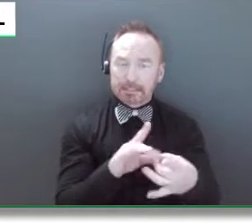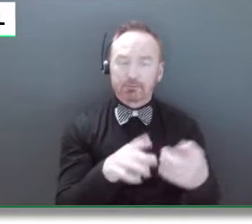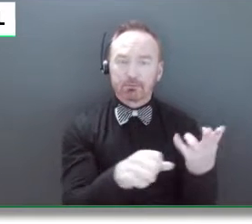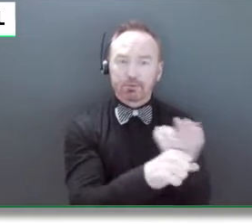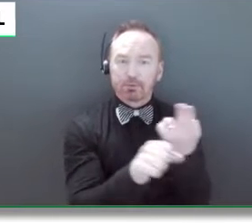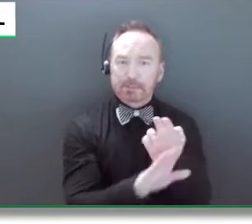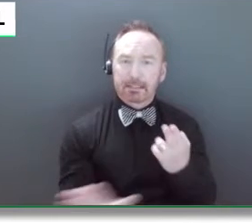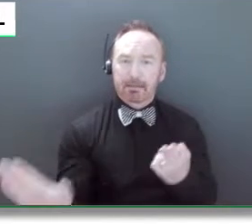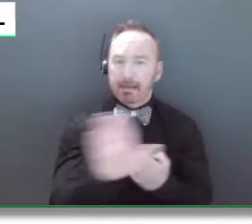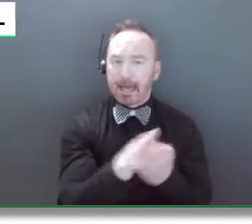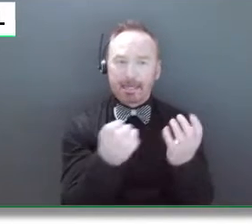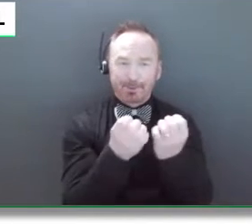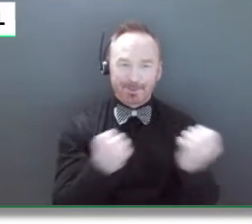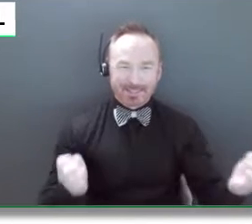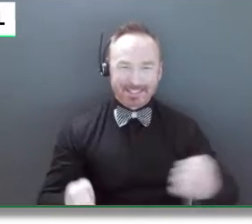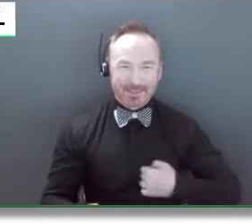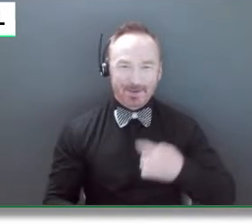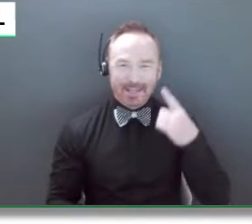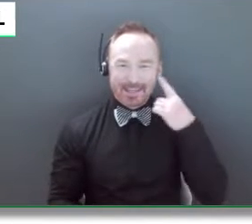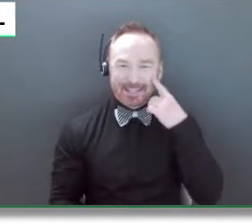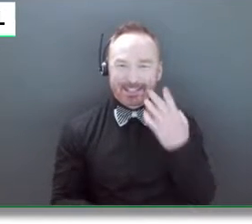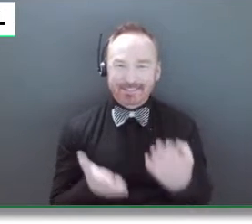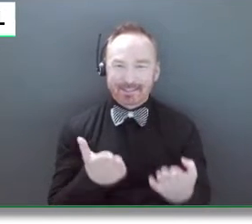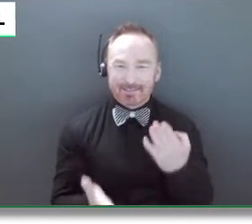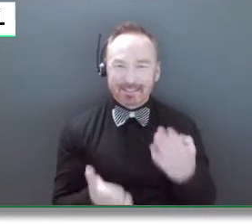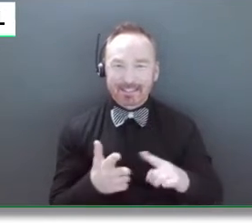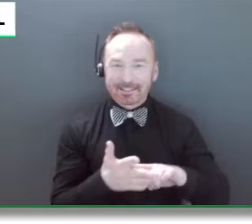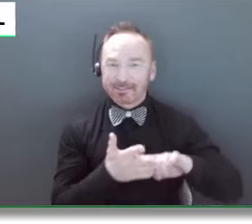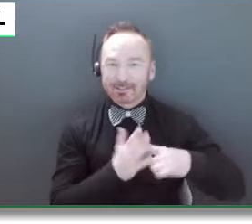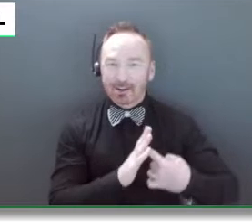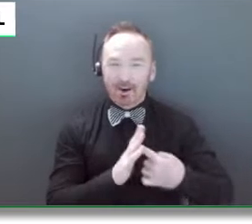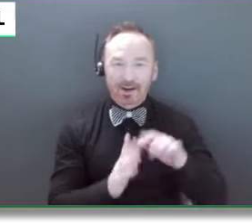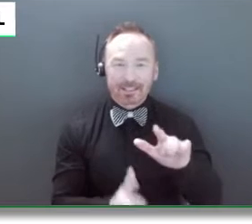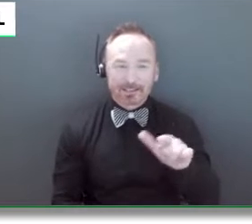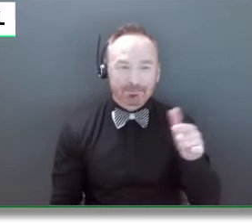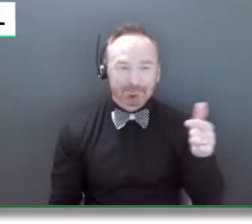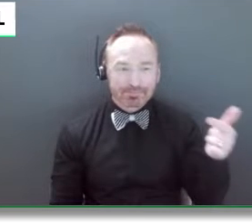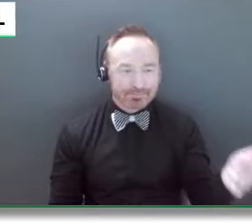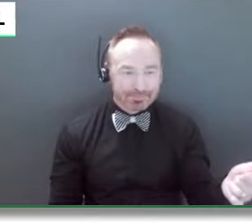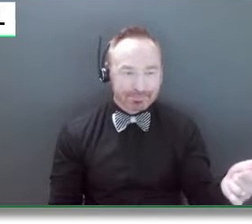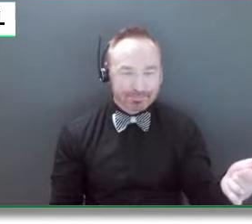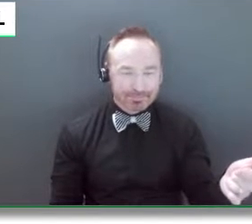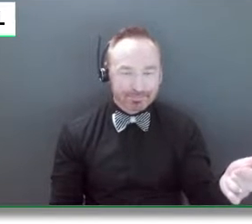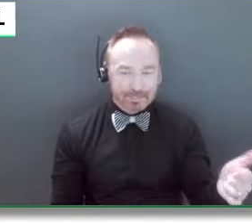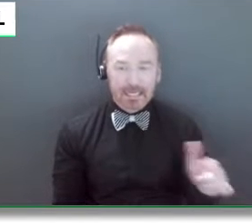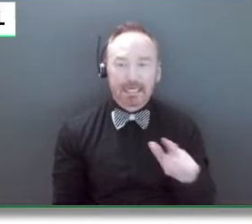let's have you start off this discussion. So RAD society came up with a